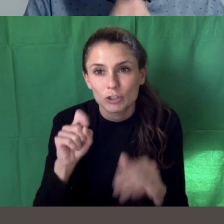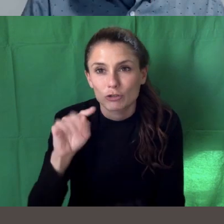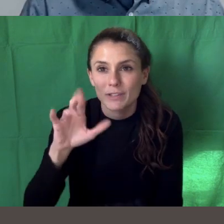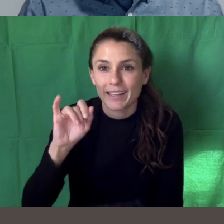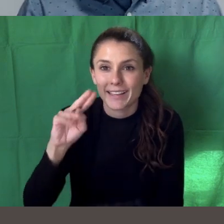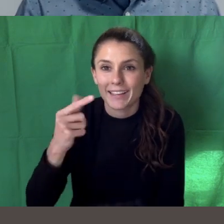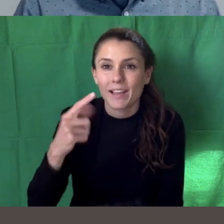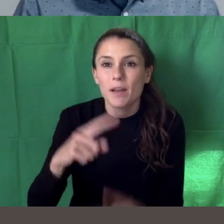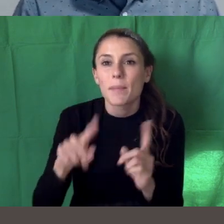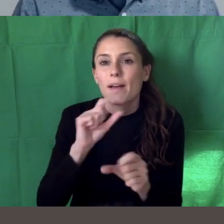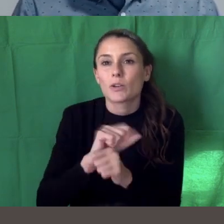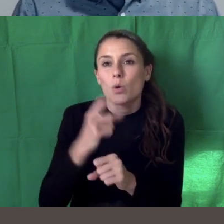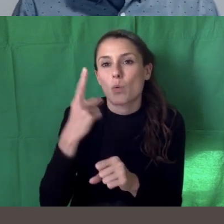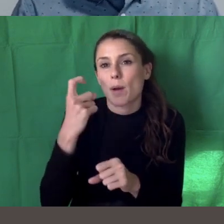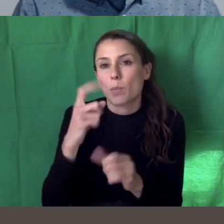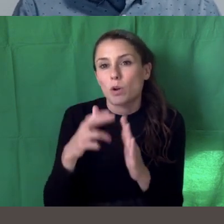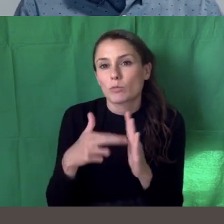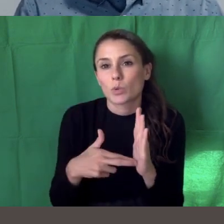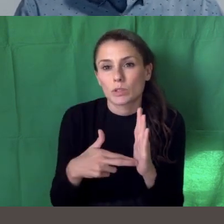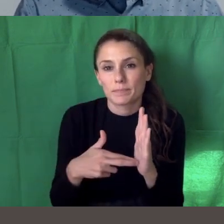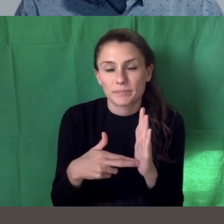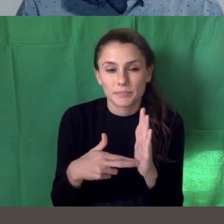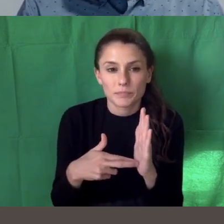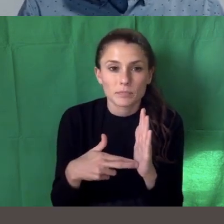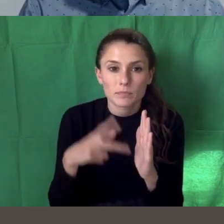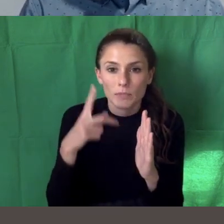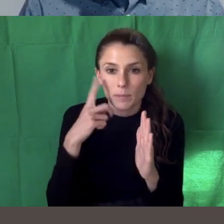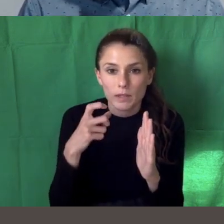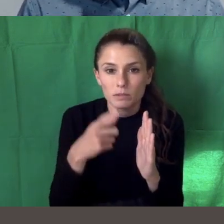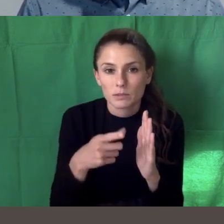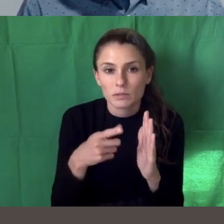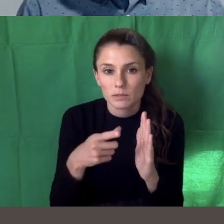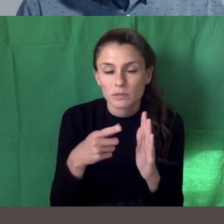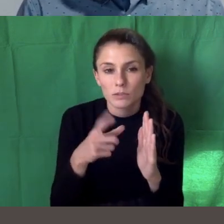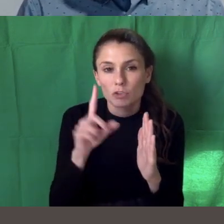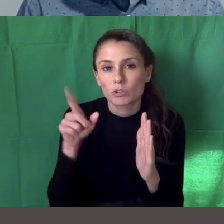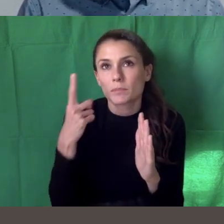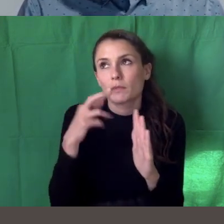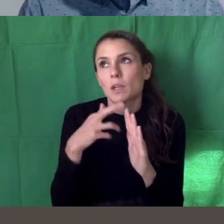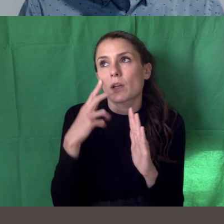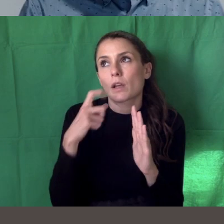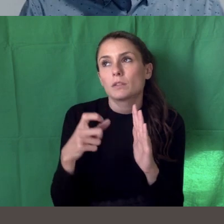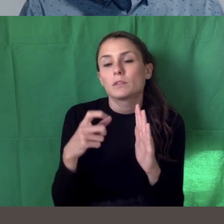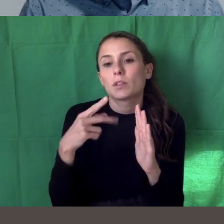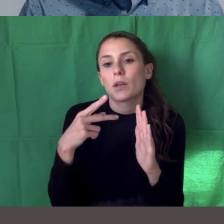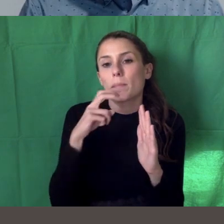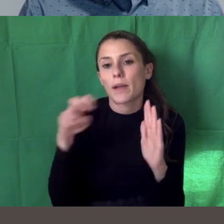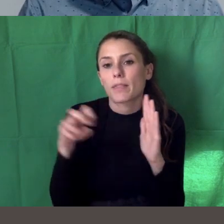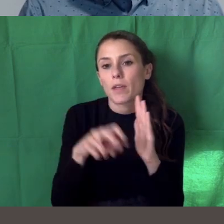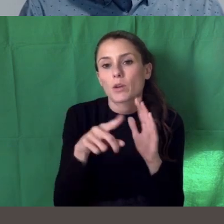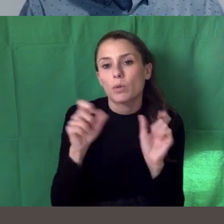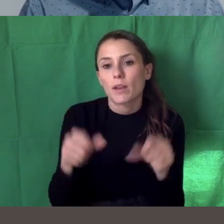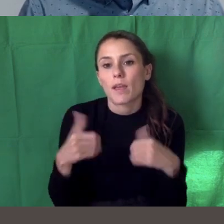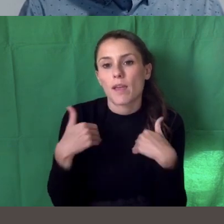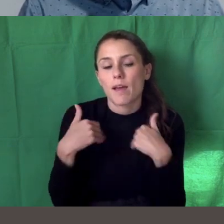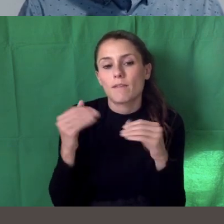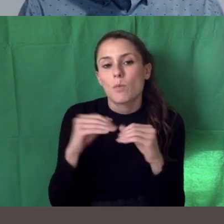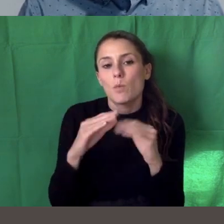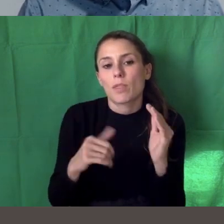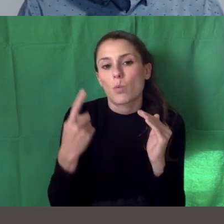But there's actually one more rule to match, which is strings because this is just because in Python, you can actually have multiple strings back to back